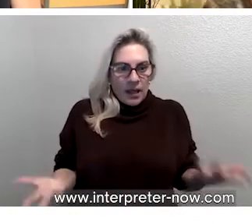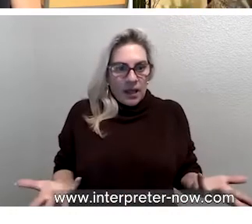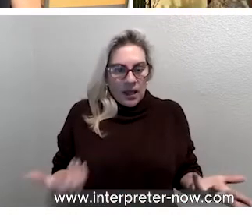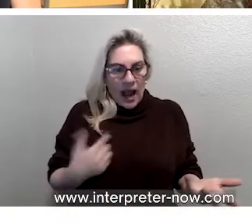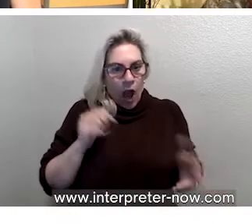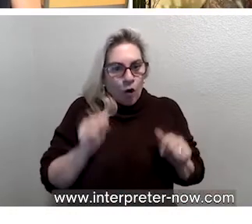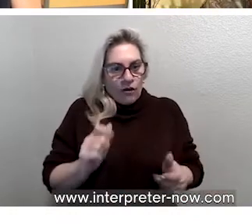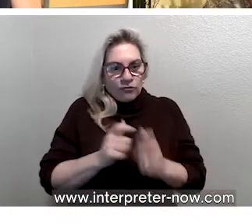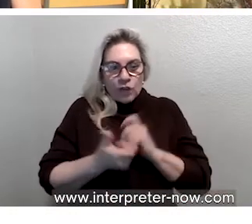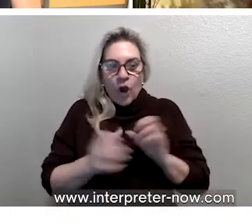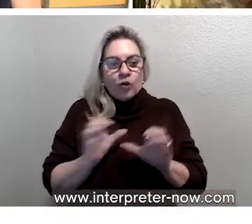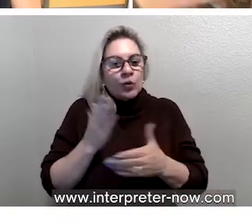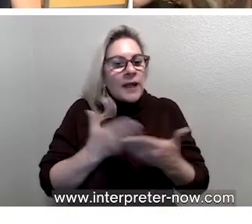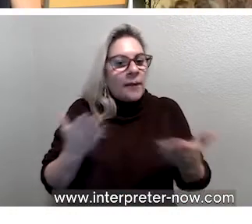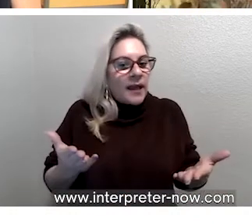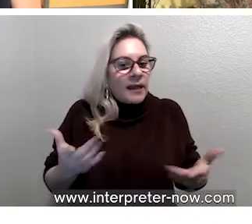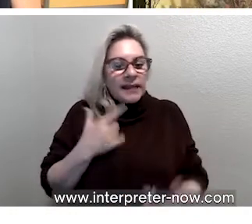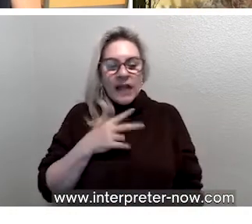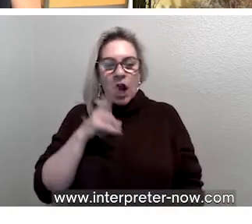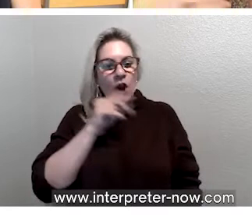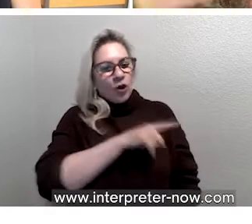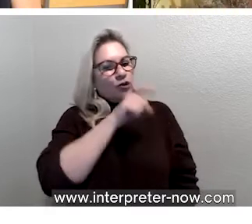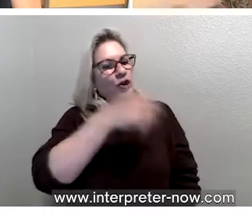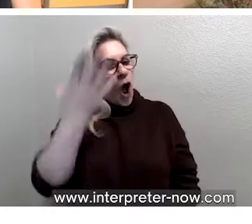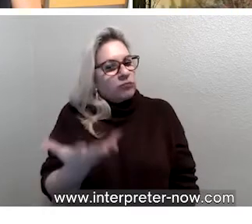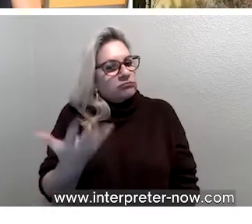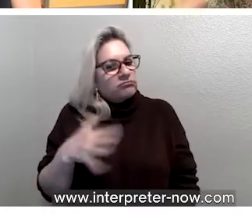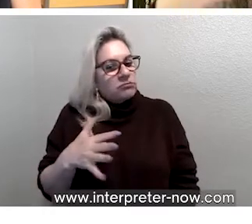"And then, I could have done something about it." And him telling me, "No, you should have just known." Back and forth, back and forth, back and forth.